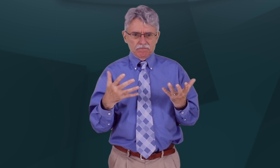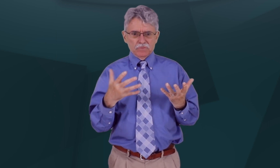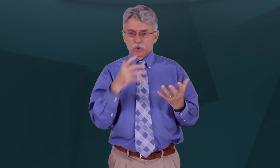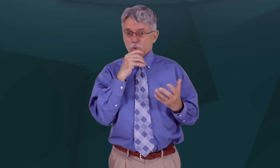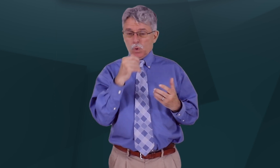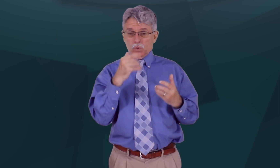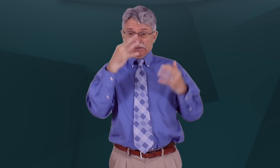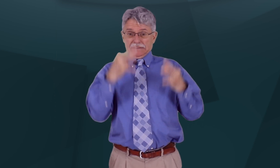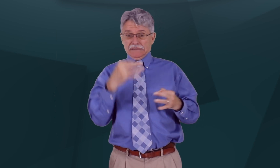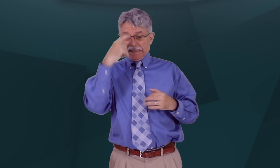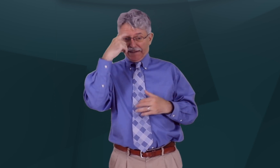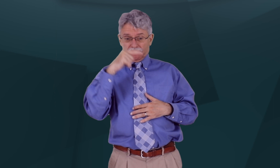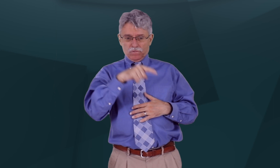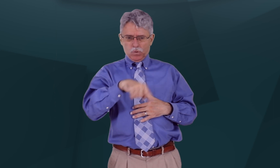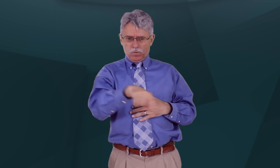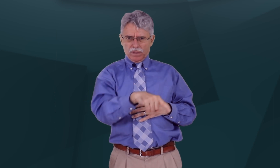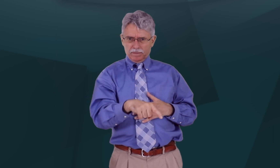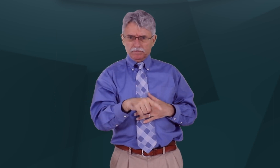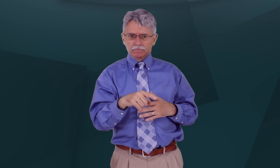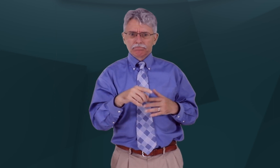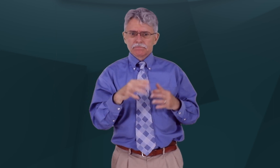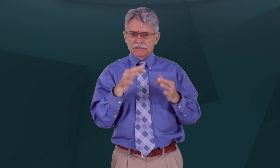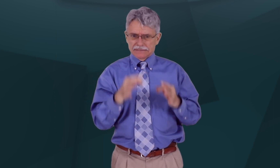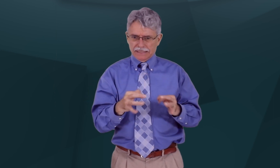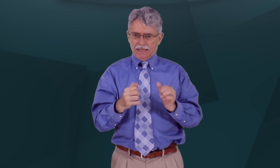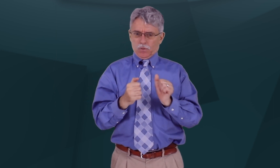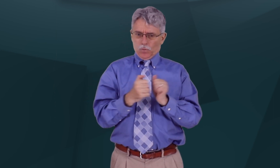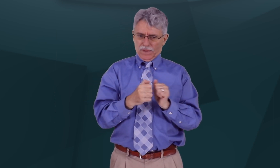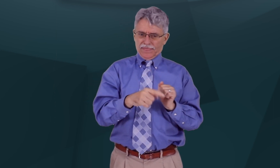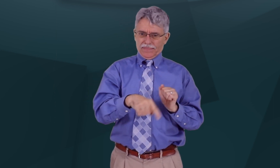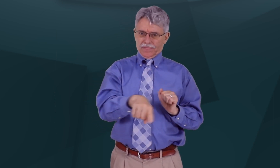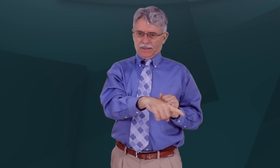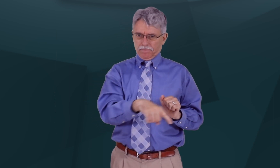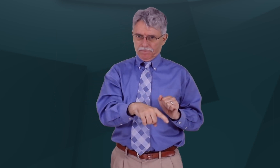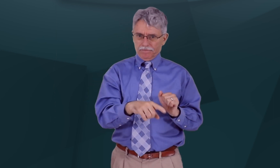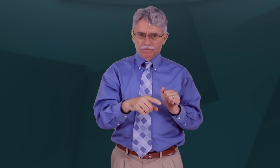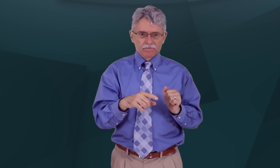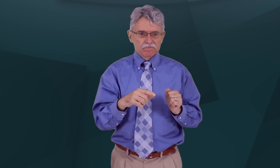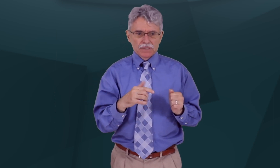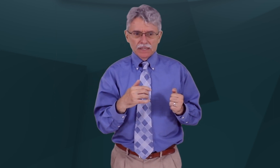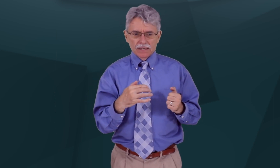Decide -- you know, don't decide for your child, but decide with them.